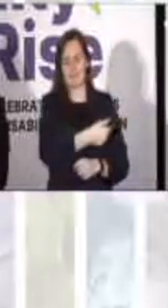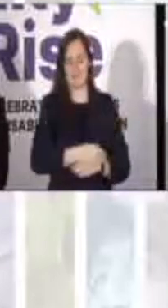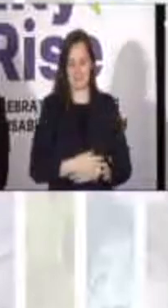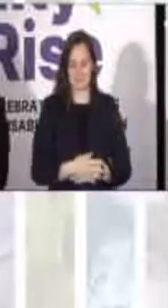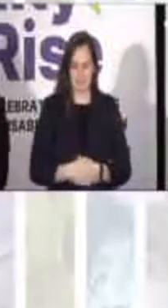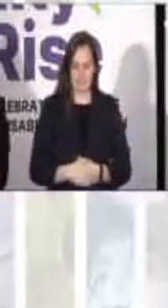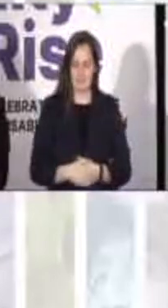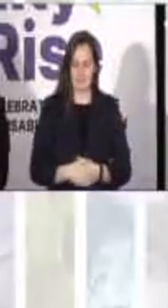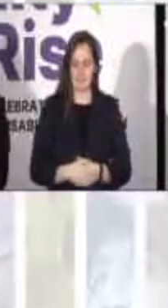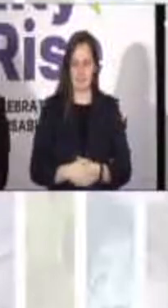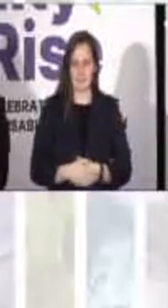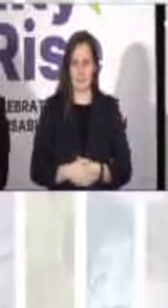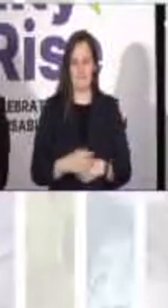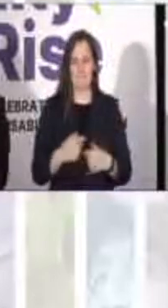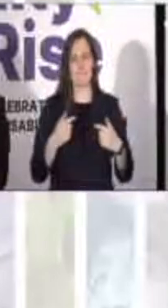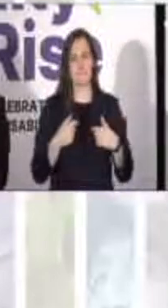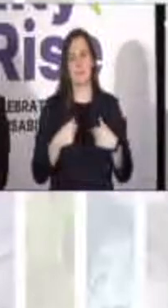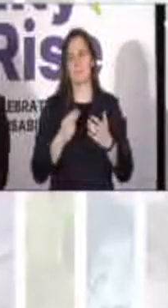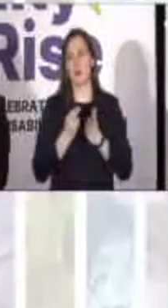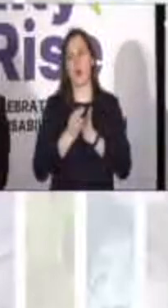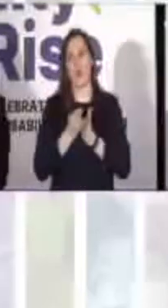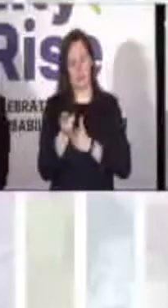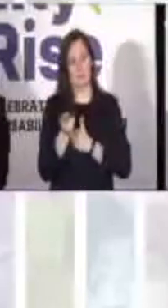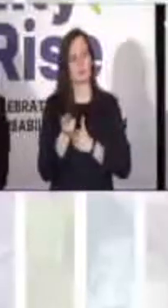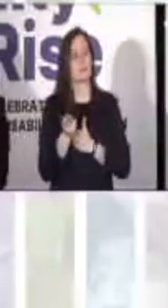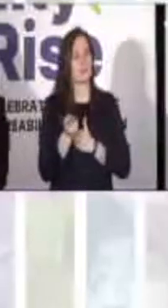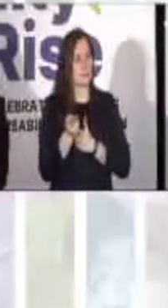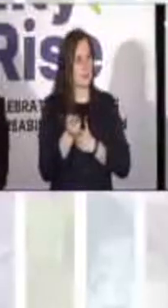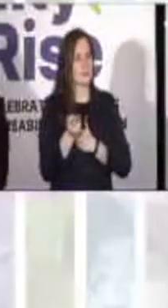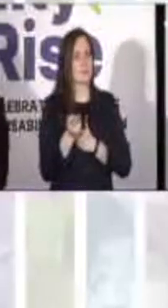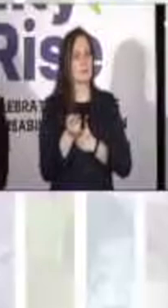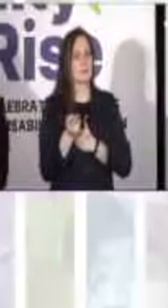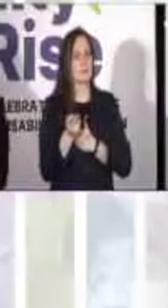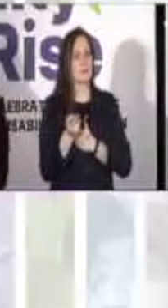I SAY THIS WITH ALL SINCERITY THAT MY LIFE HAS ABSOLUTELY CHANGE THE LAST YEAR AND 1/2.